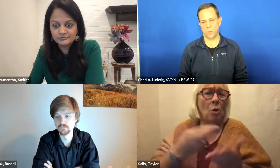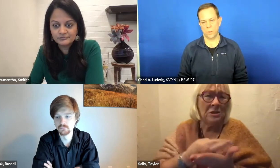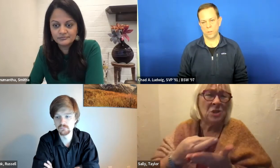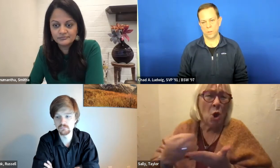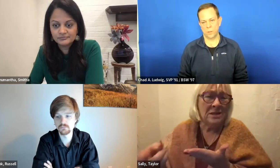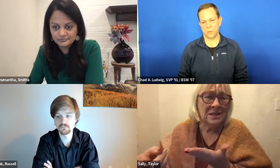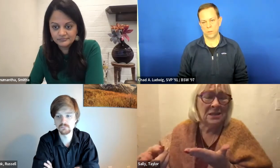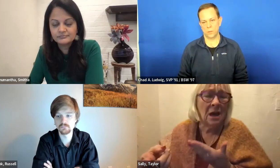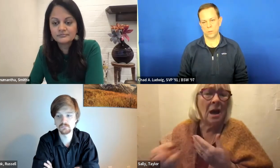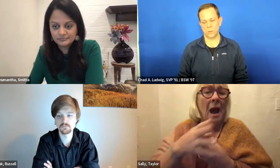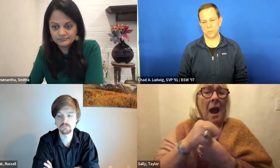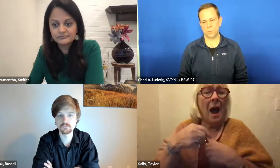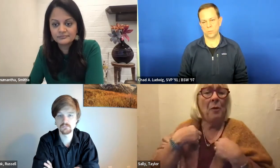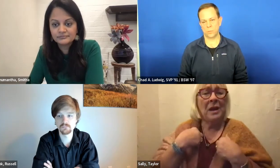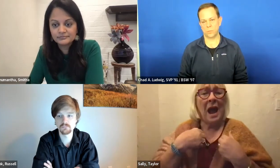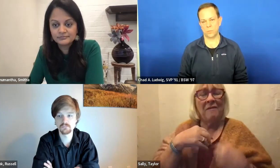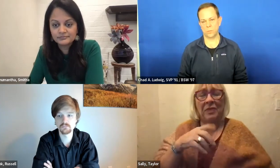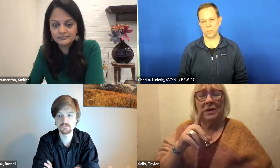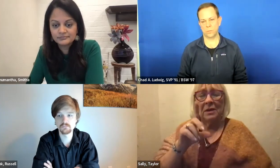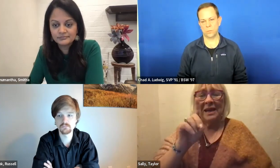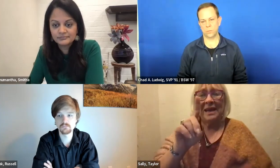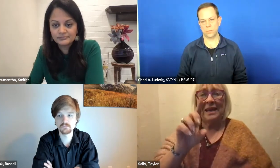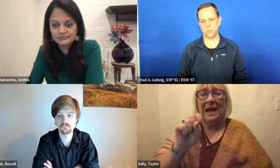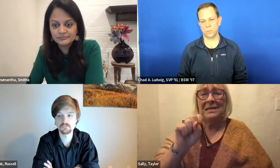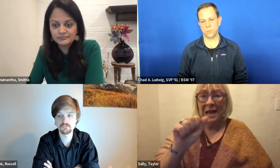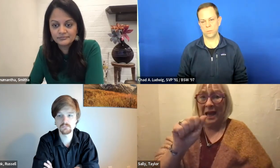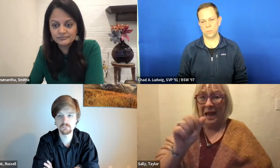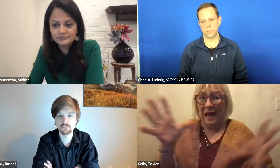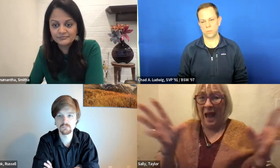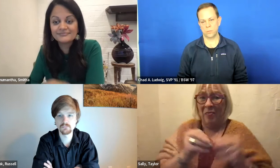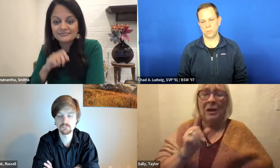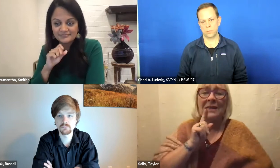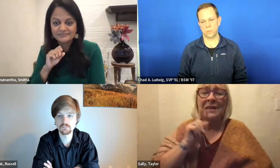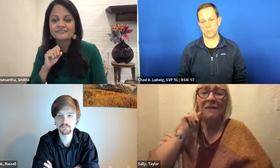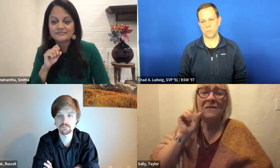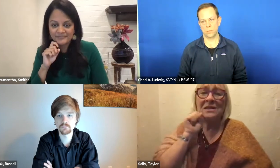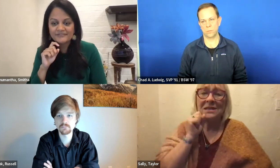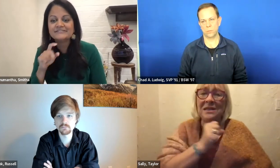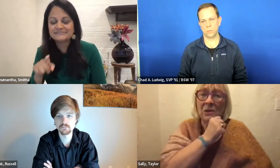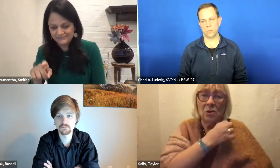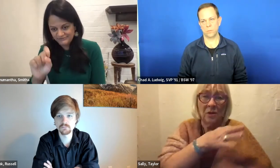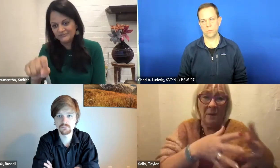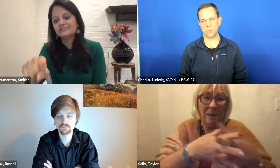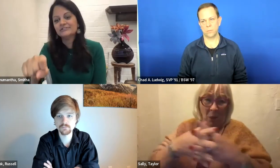I think that there are resources, but we have DSA--